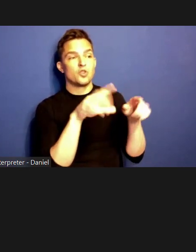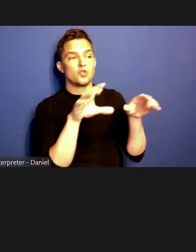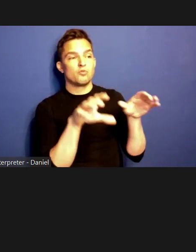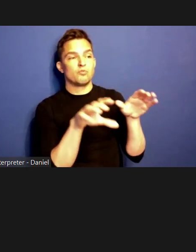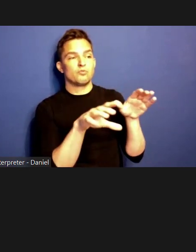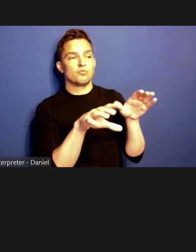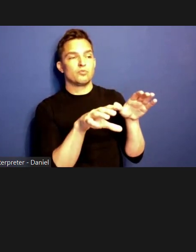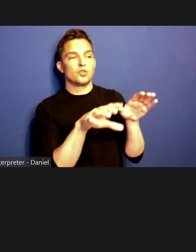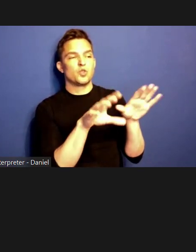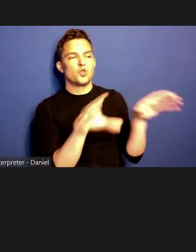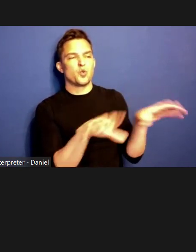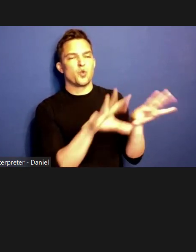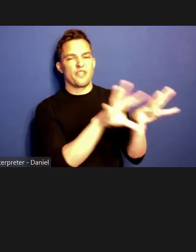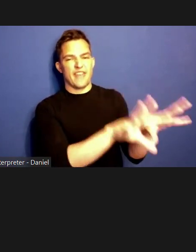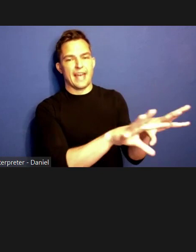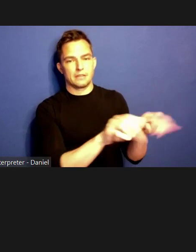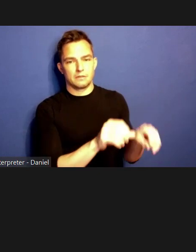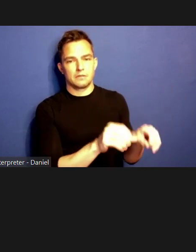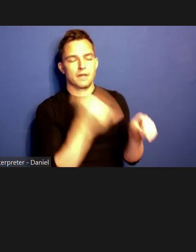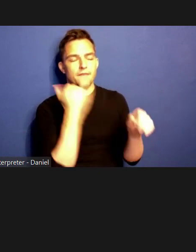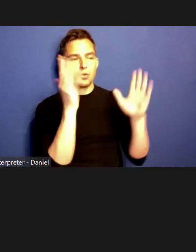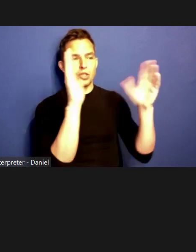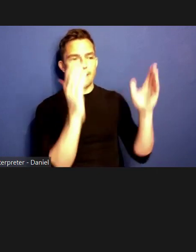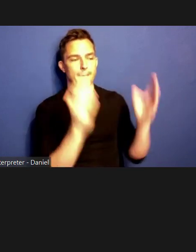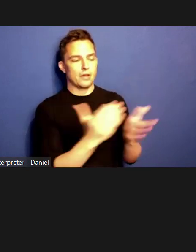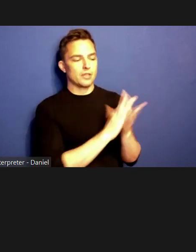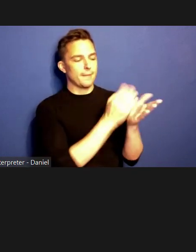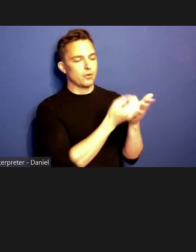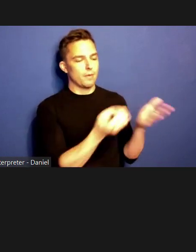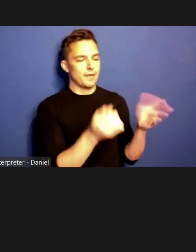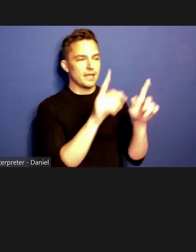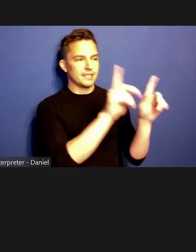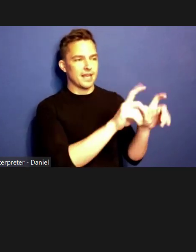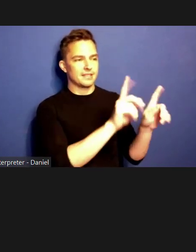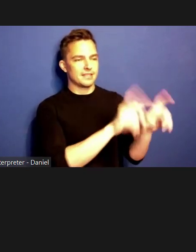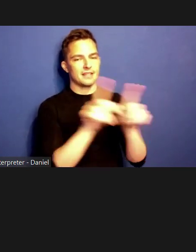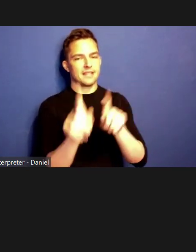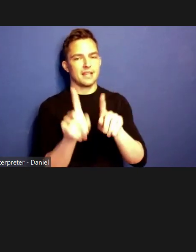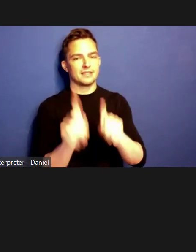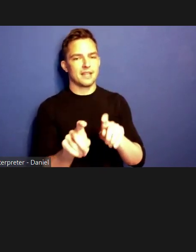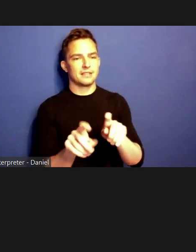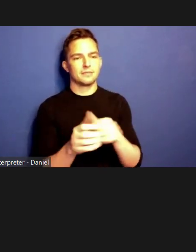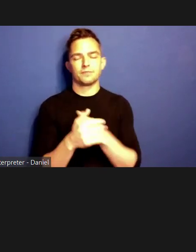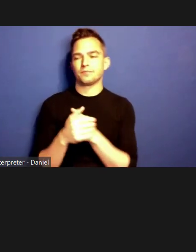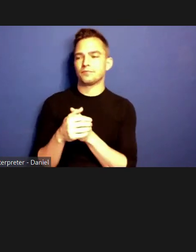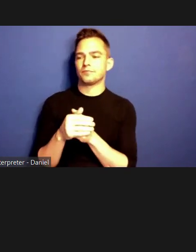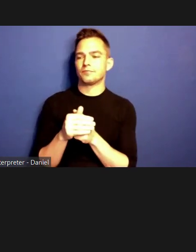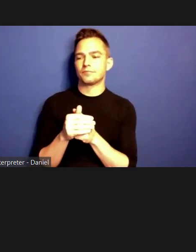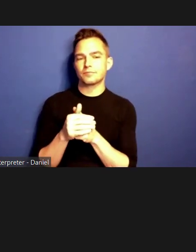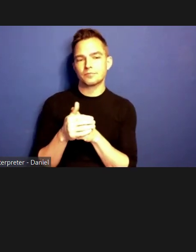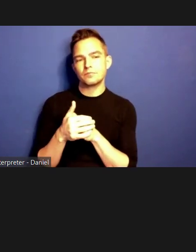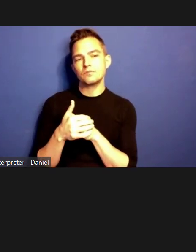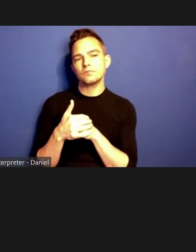equipment and try them out. Dr. Foust: Represents multiple manufacturers, like William said is